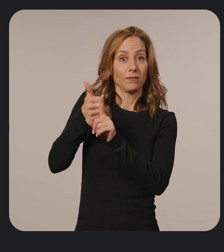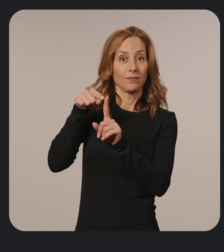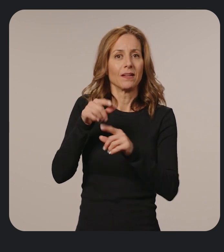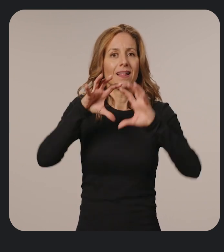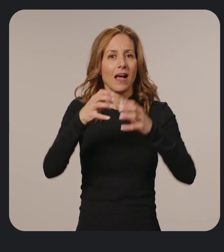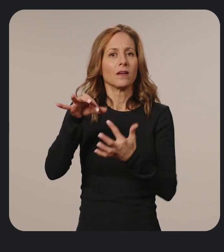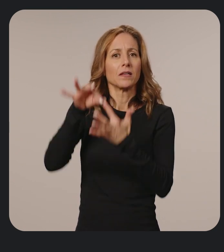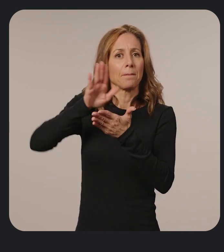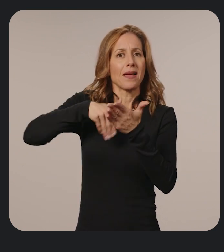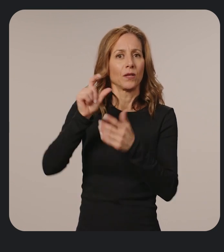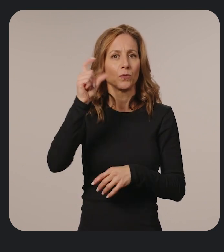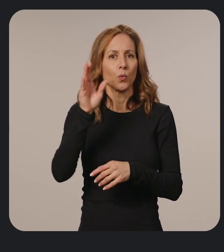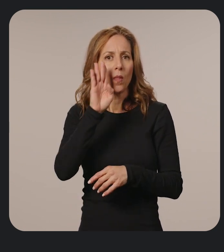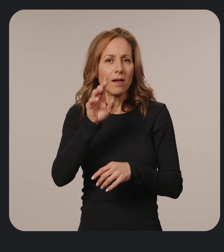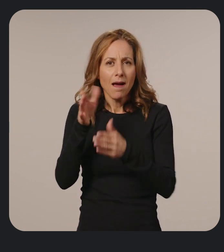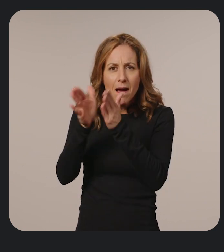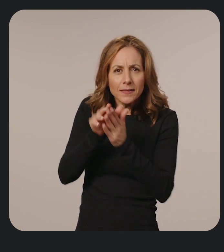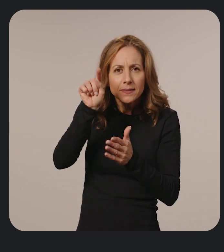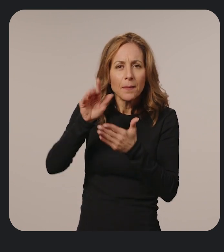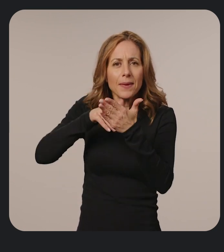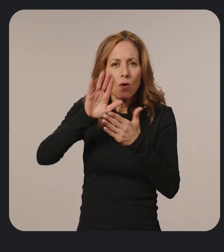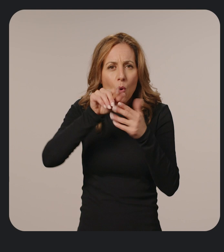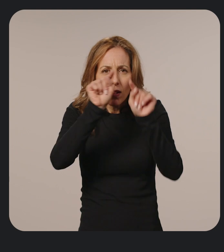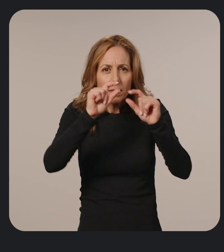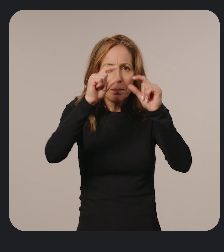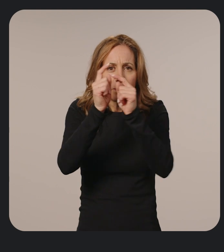This is the class that the Custom Paint Widget is going to ask to paint all its pixels.